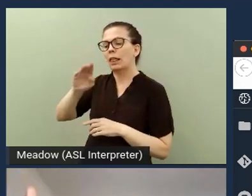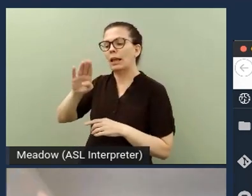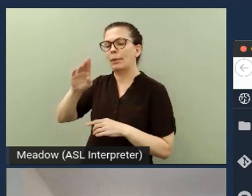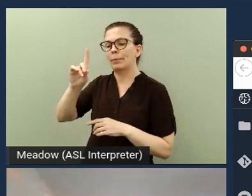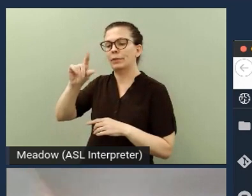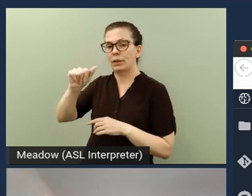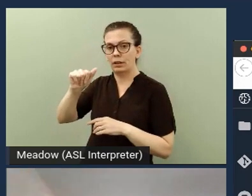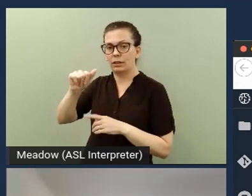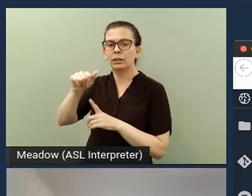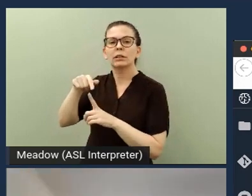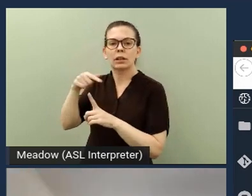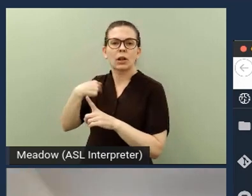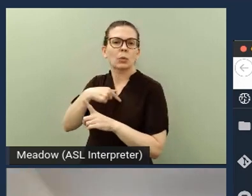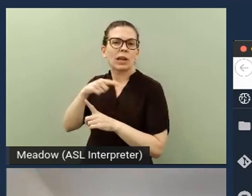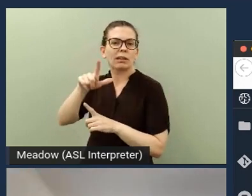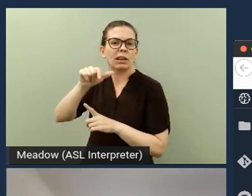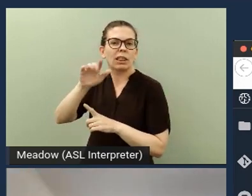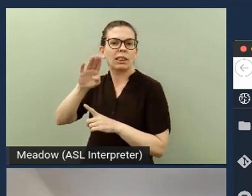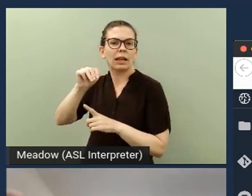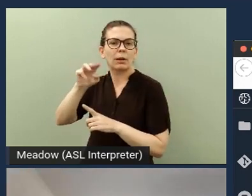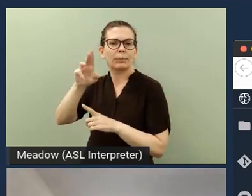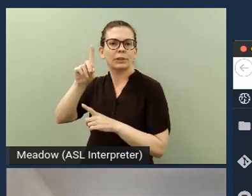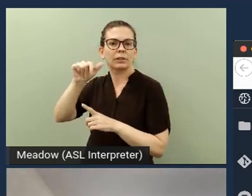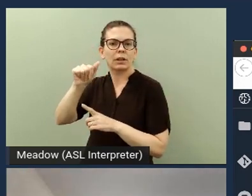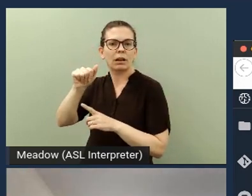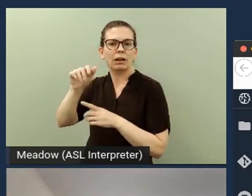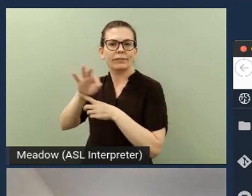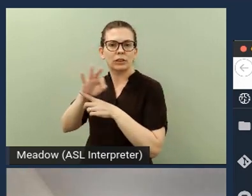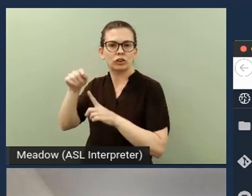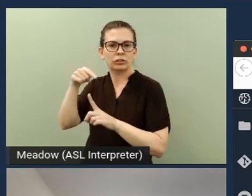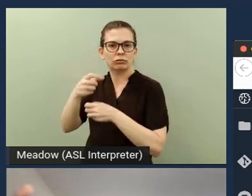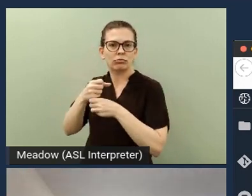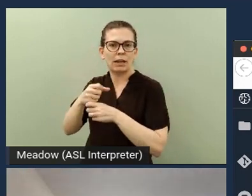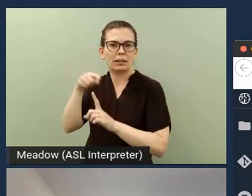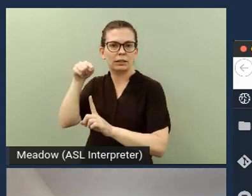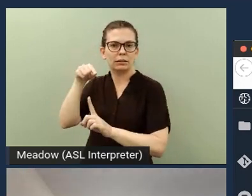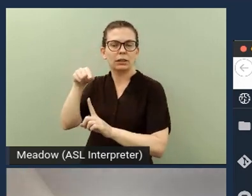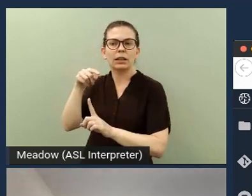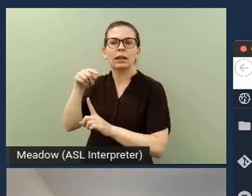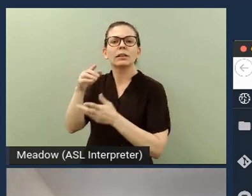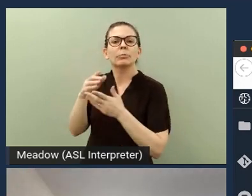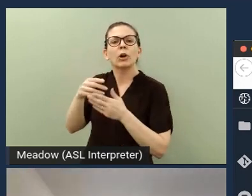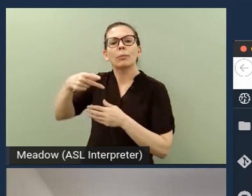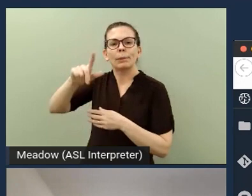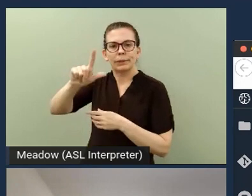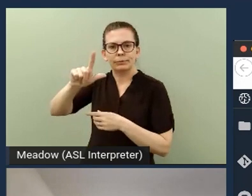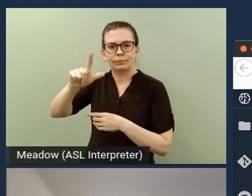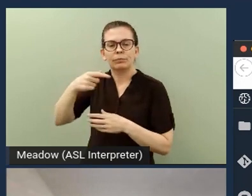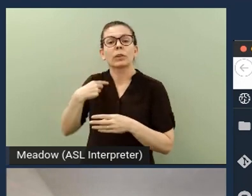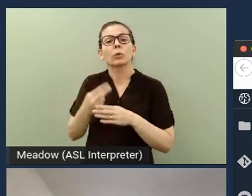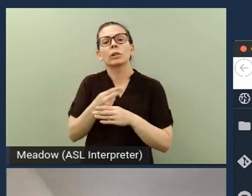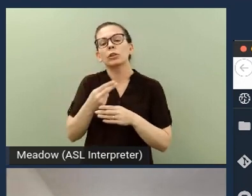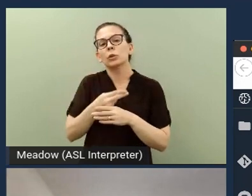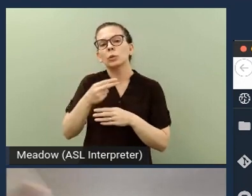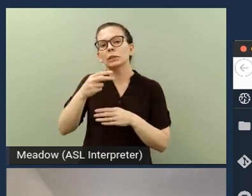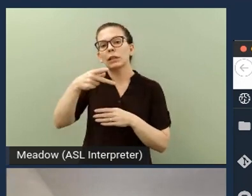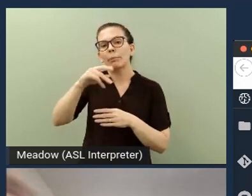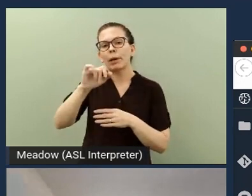we had the Lambda function that was created as part of the pipeline, right? So we used a Python function, created a Lambda function,